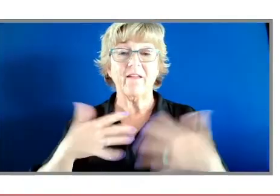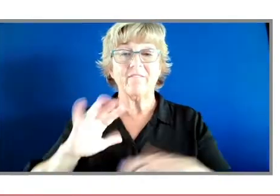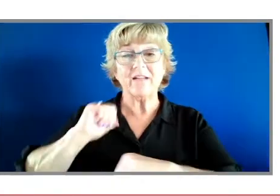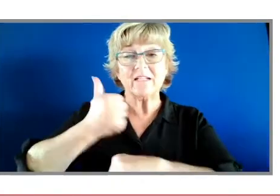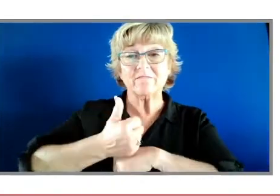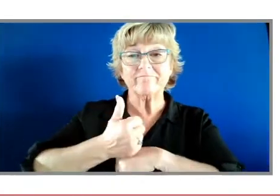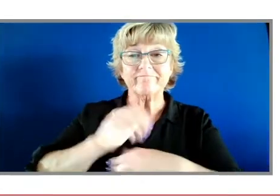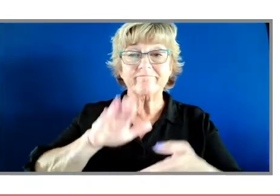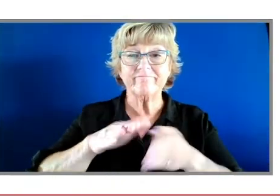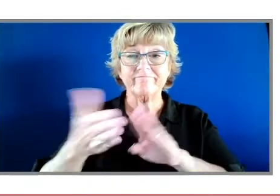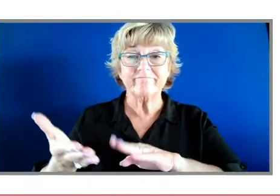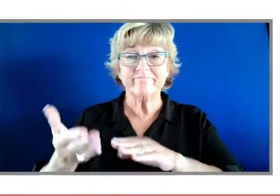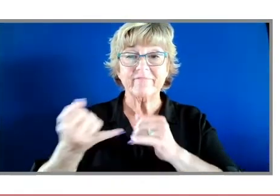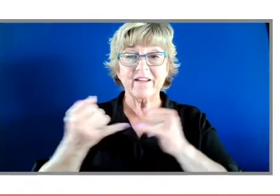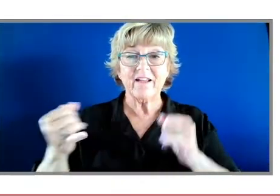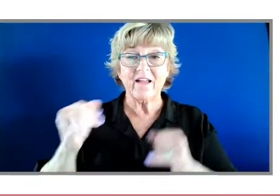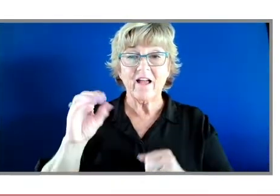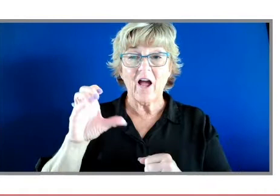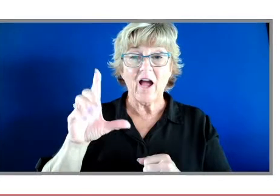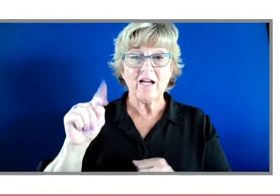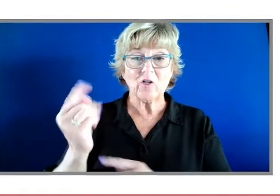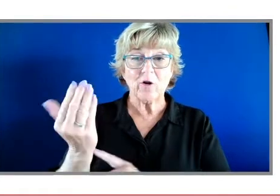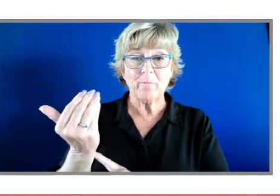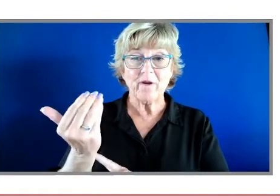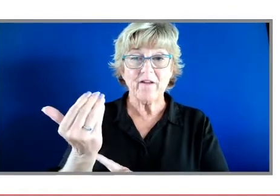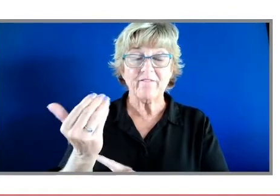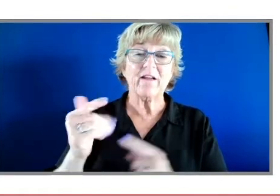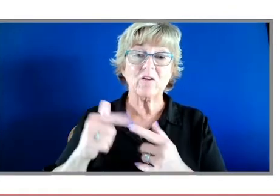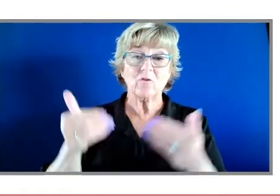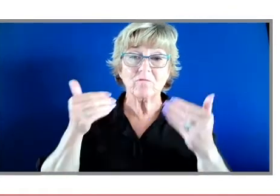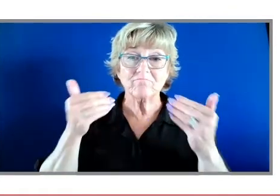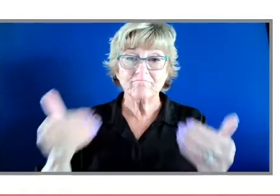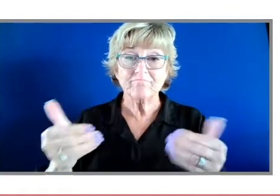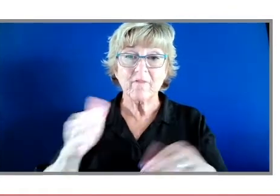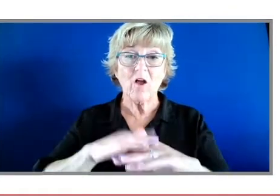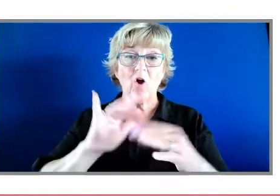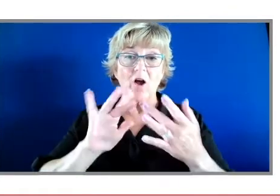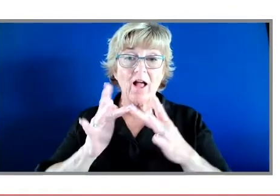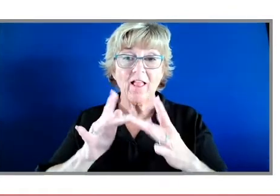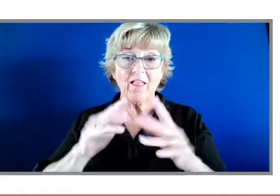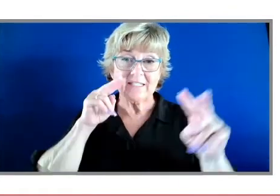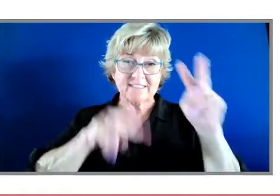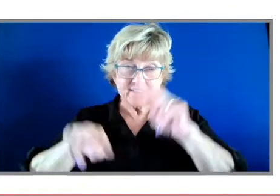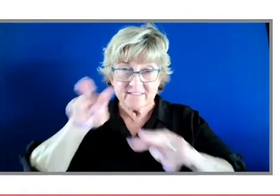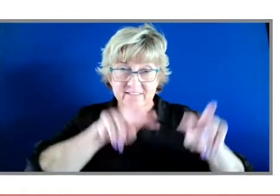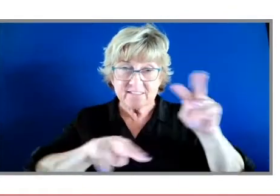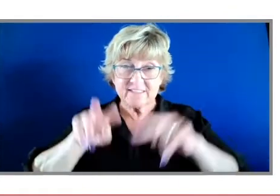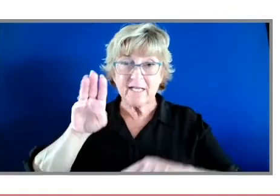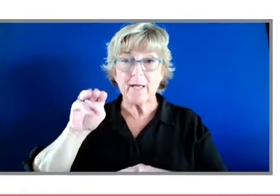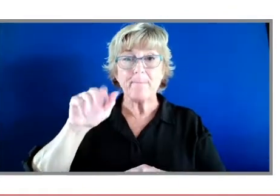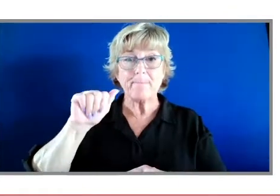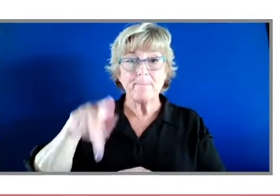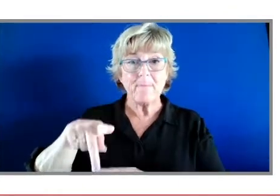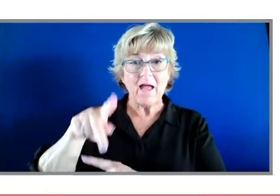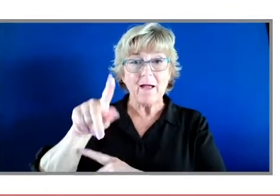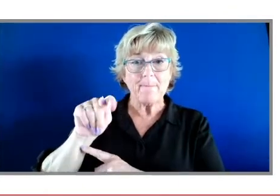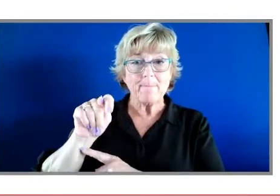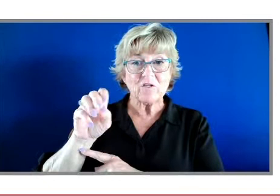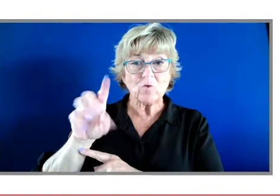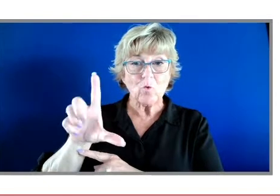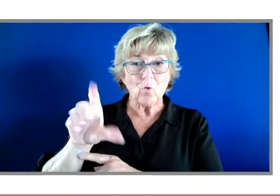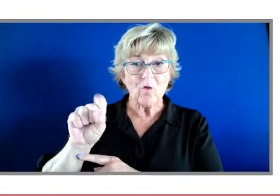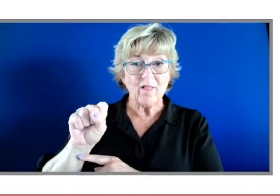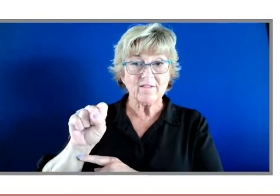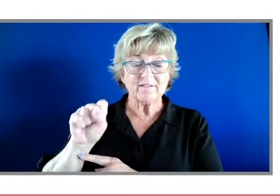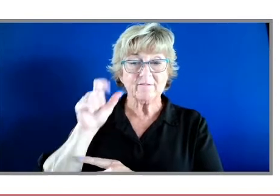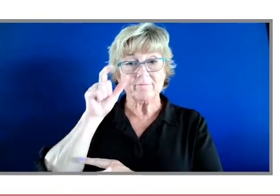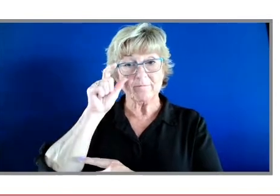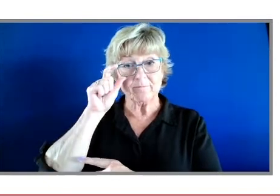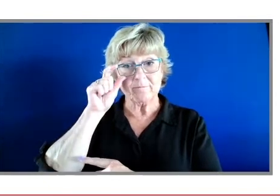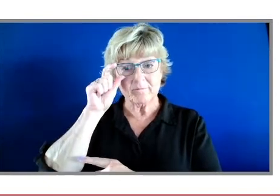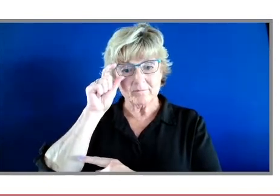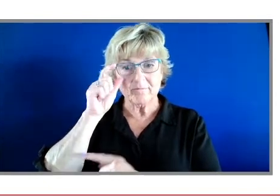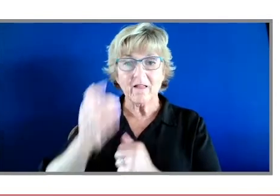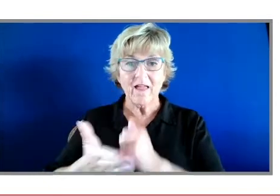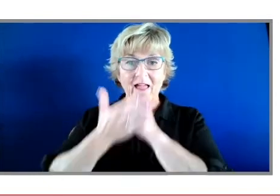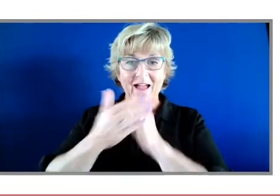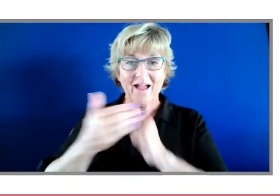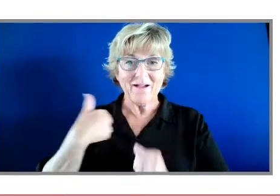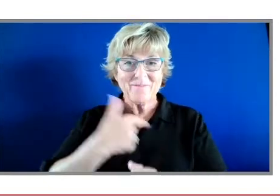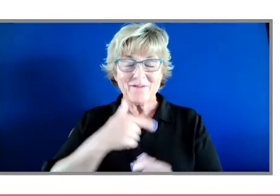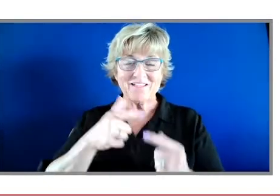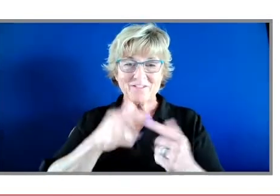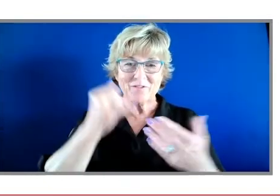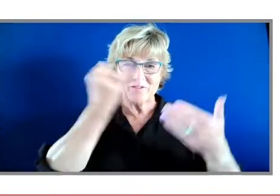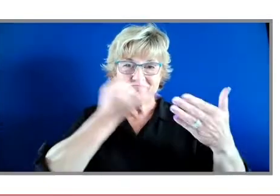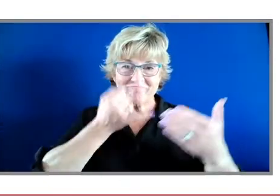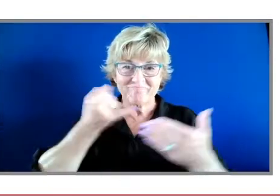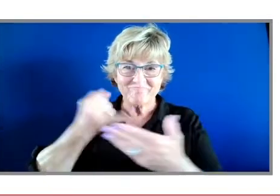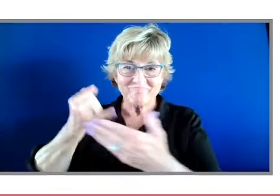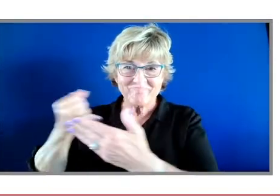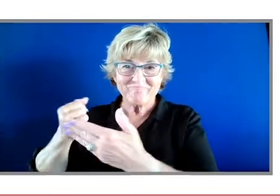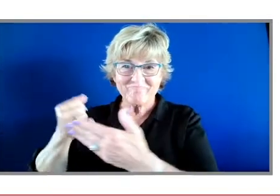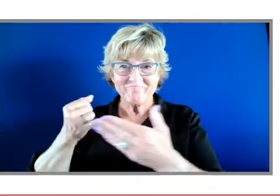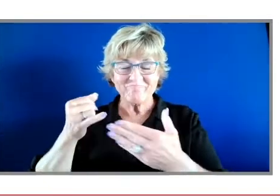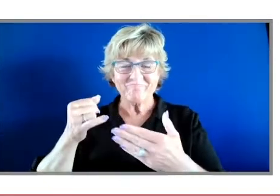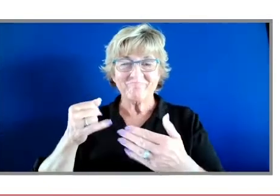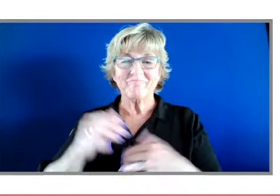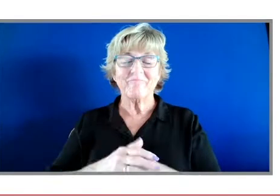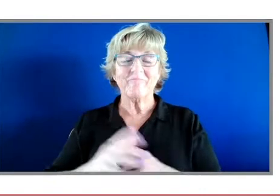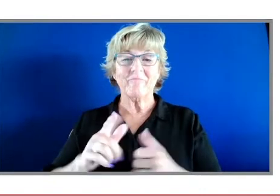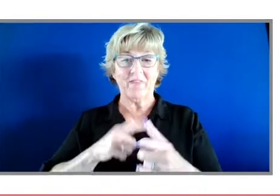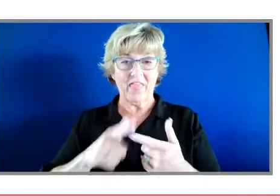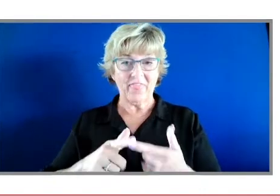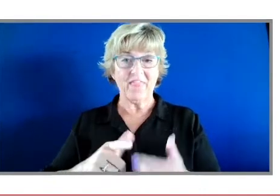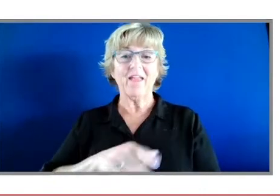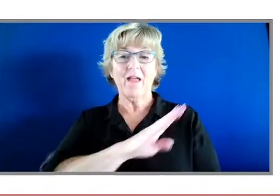Studio: we've established the deadline of October 15 for folks to go online look at the end get the mapping tools that i'll